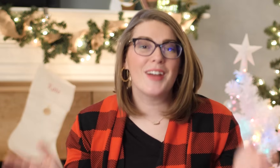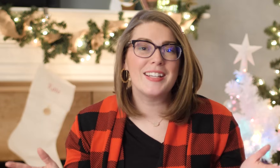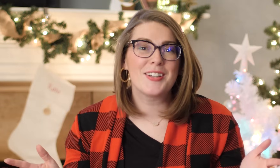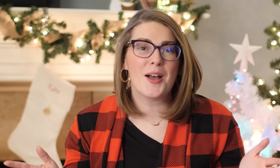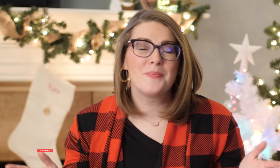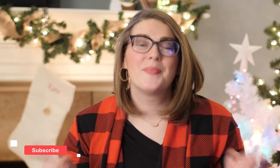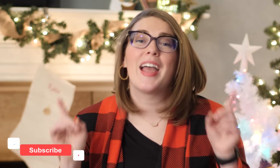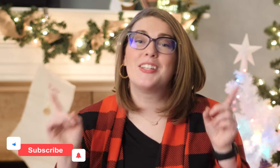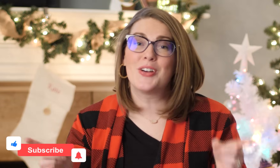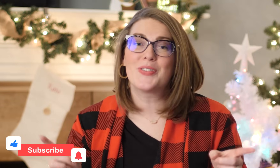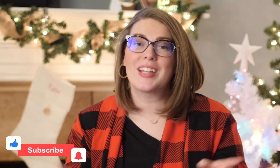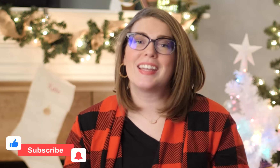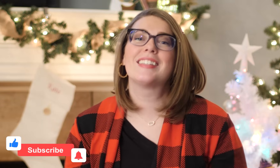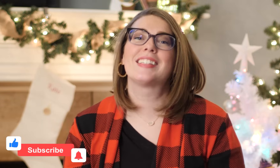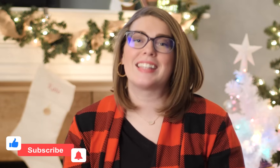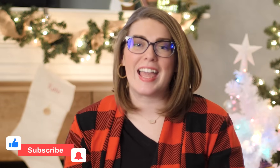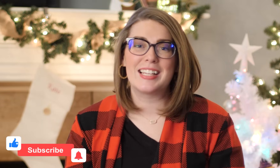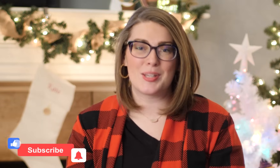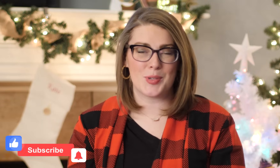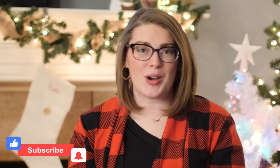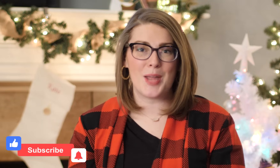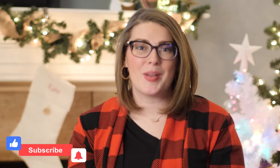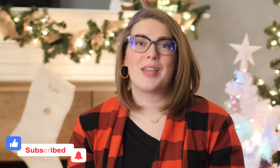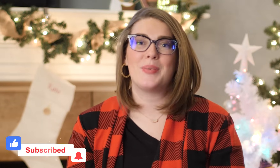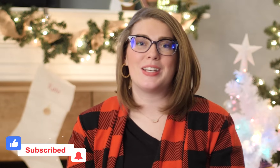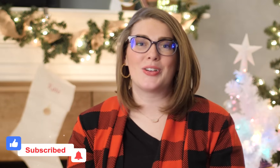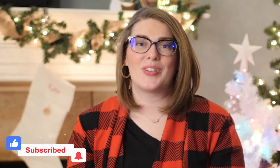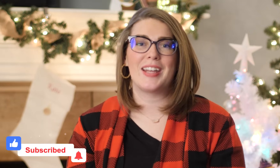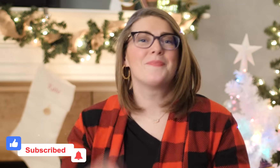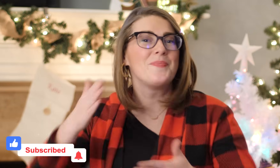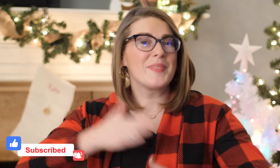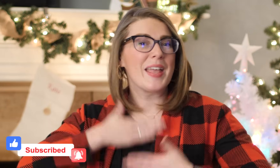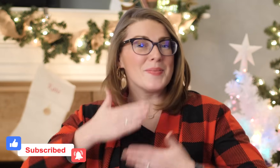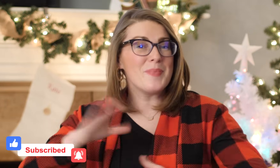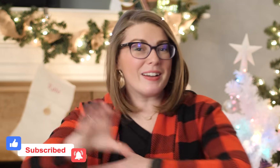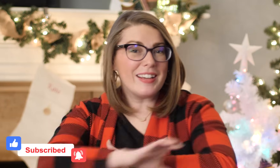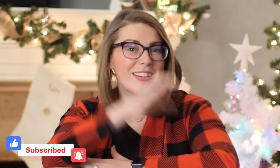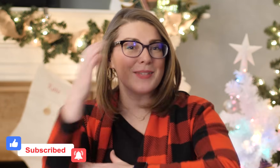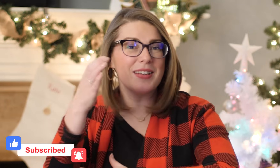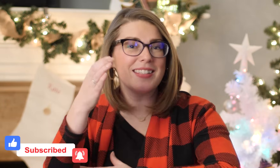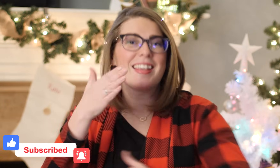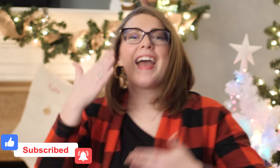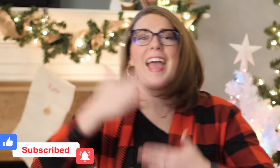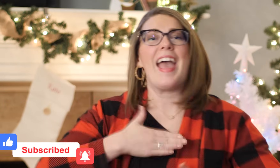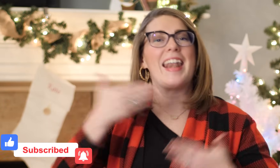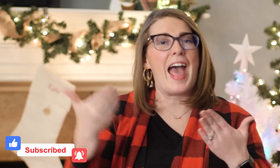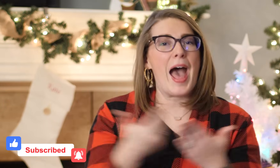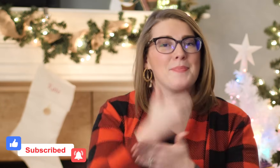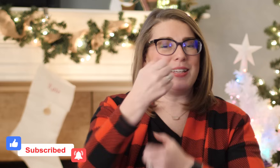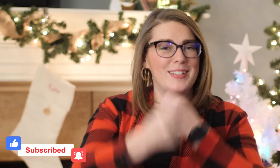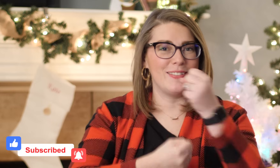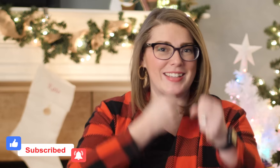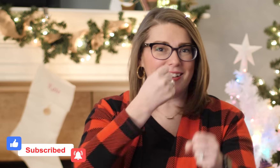Great job and don't forget to like, subscribe, and be notified. Merry christmas and a Happy New Year.